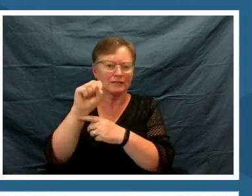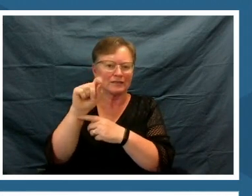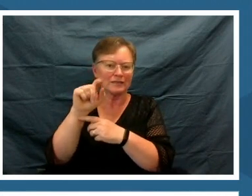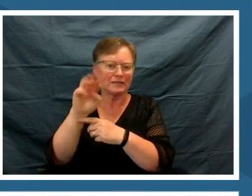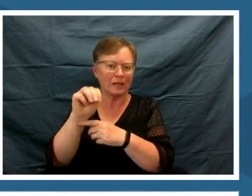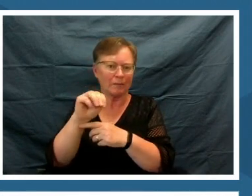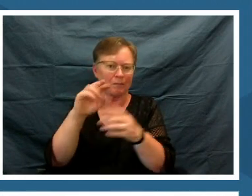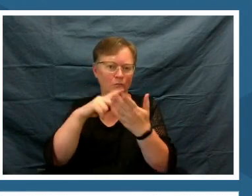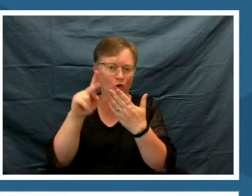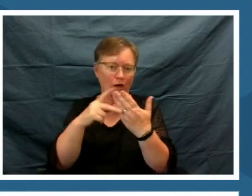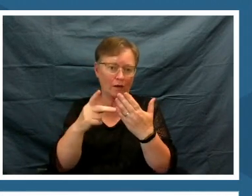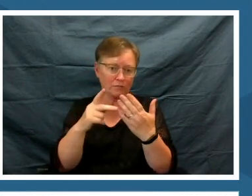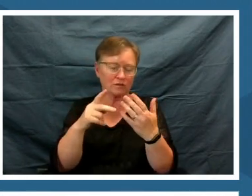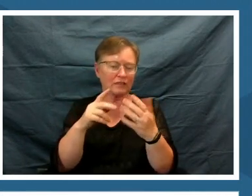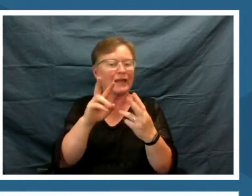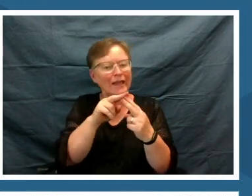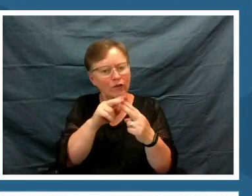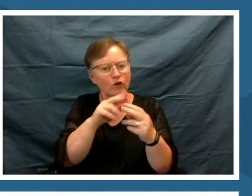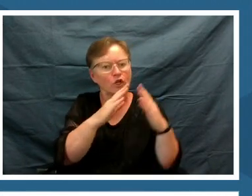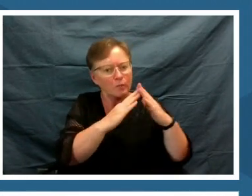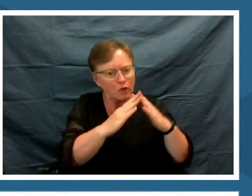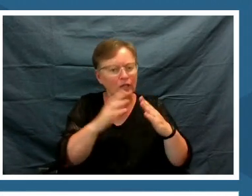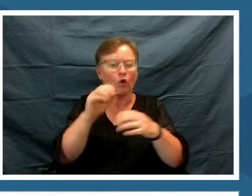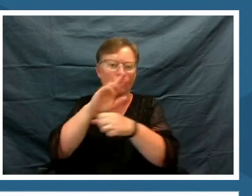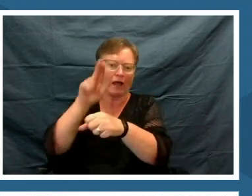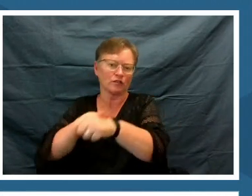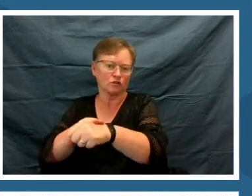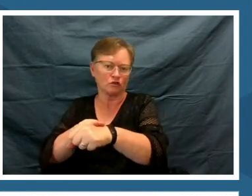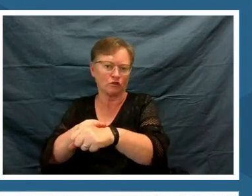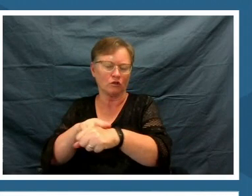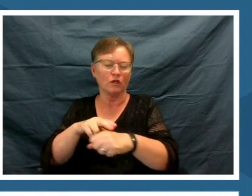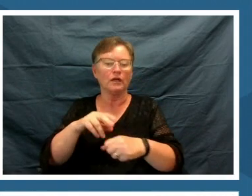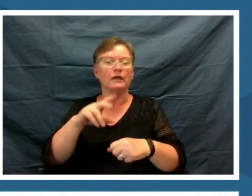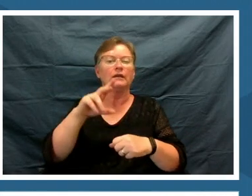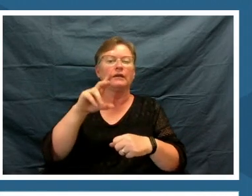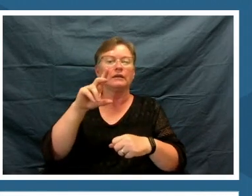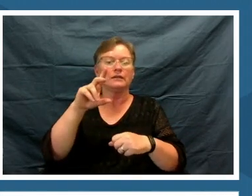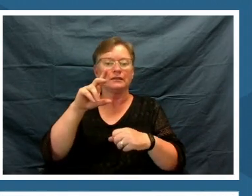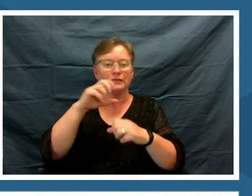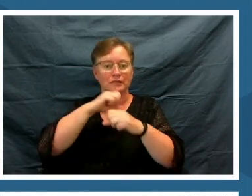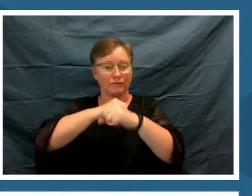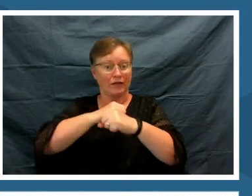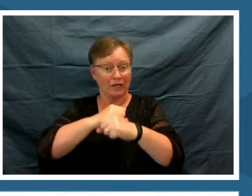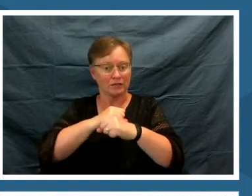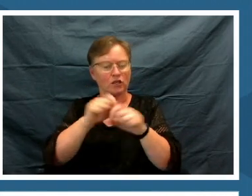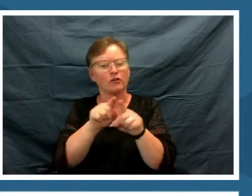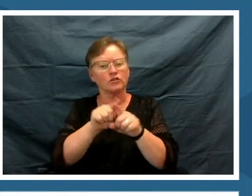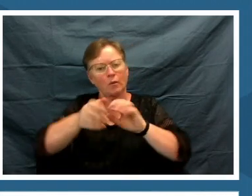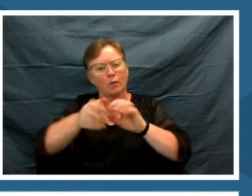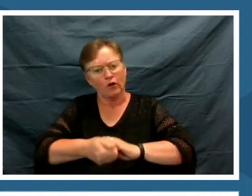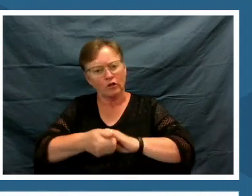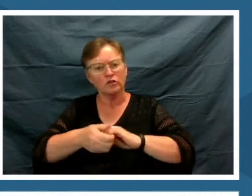the department of defense also partners with non-profit organizations industry